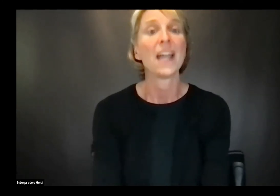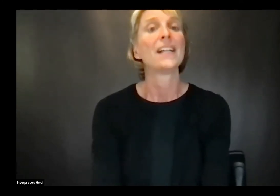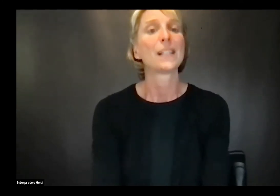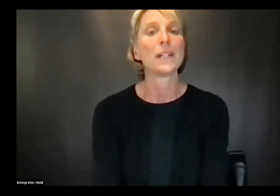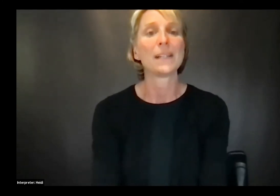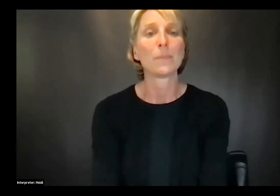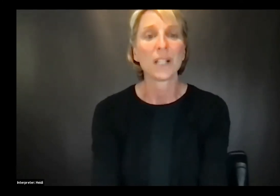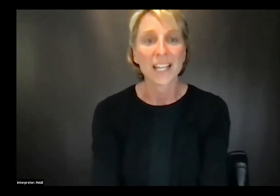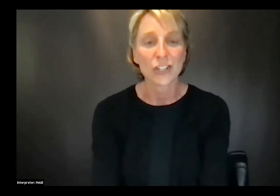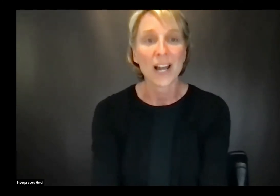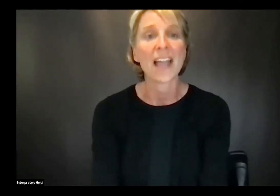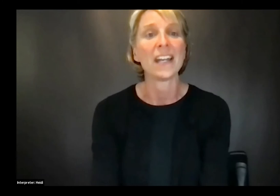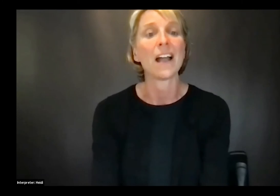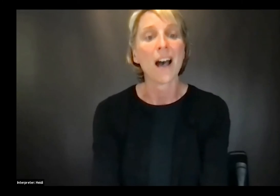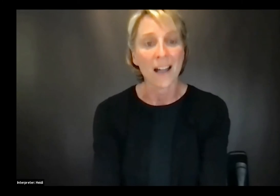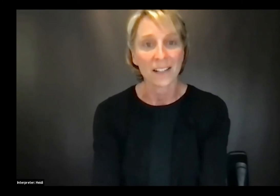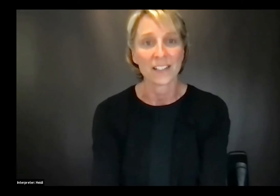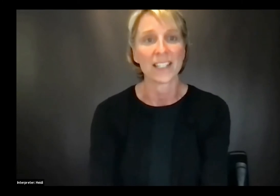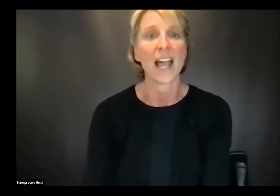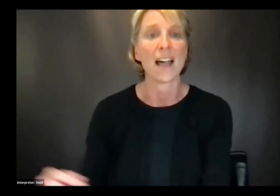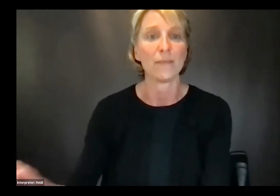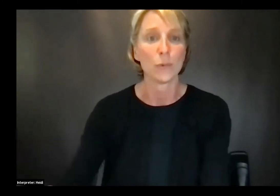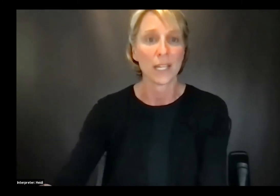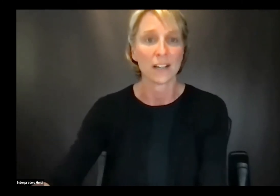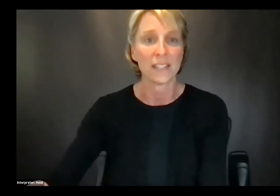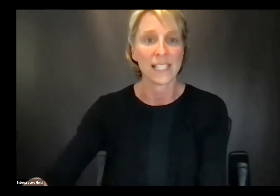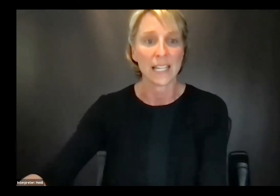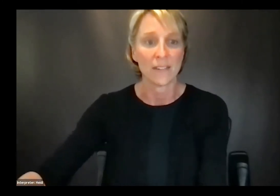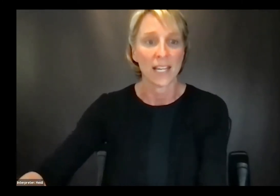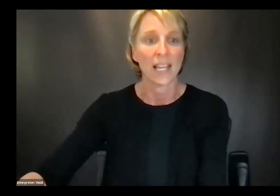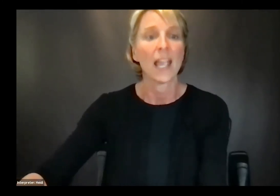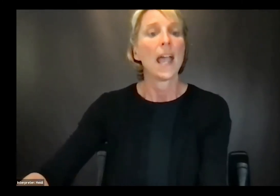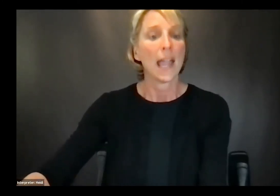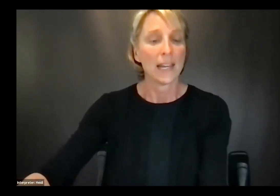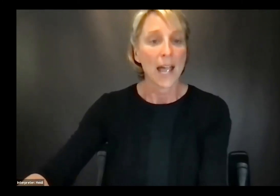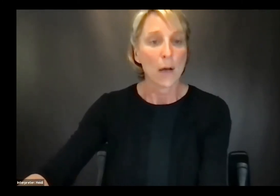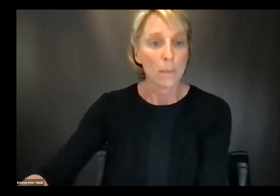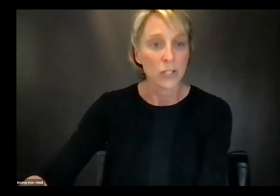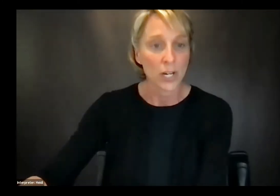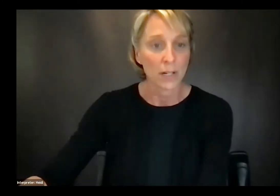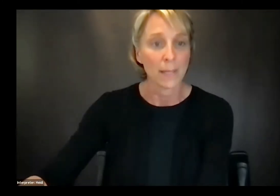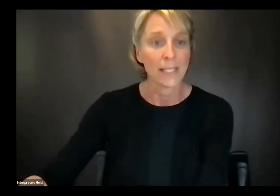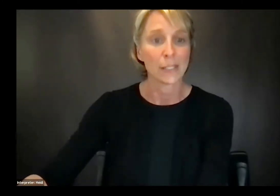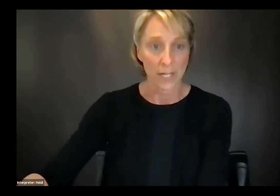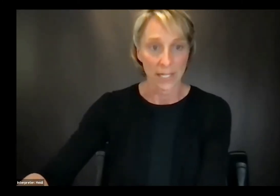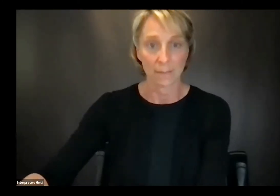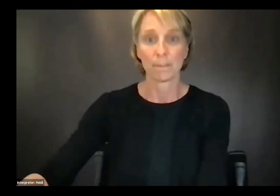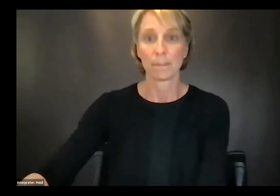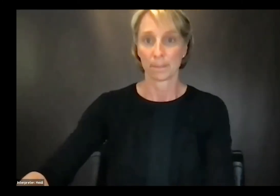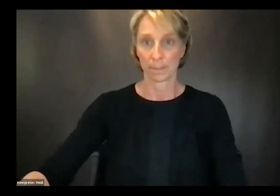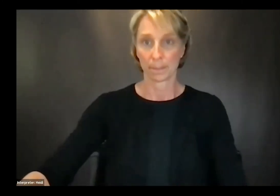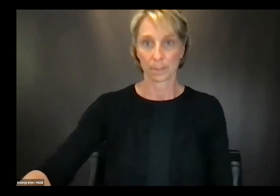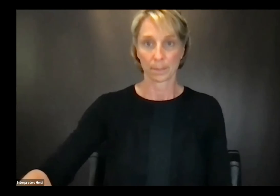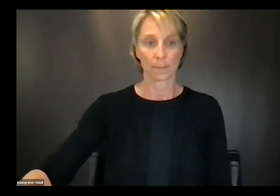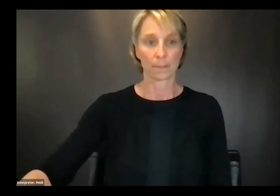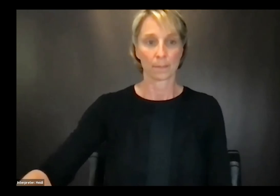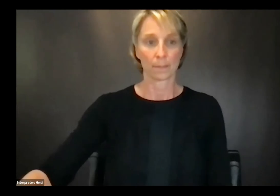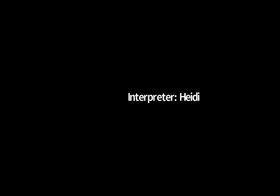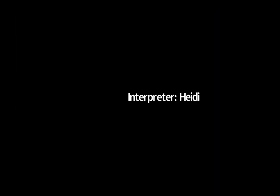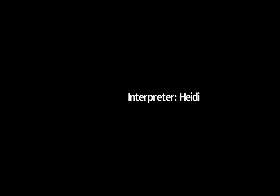so it is a pleasure and an honor to have you here this evening. And now, I'll be sharing my screen.